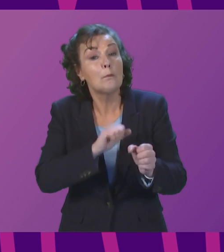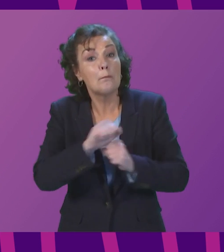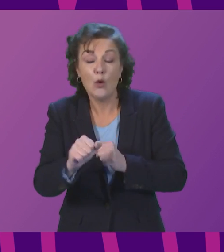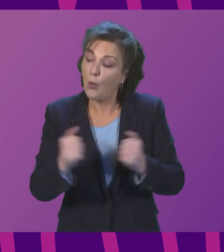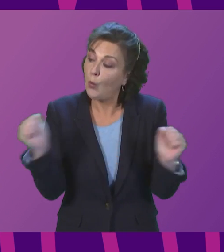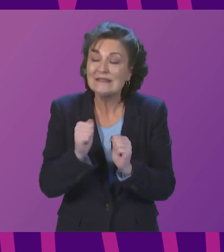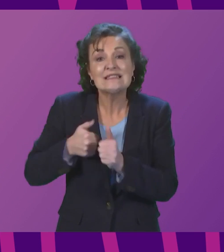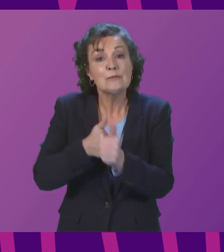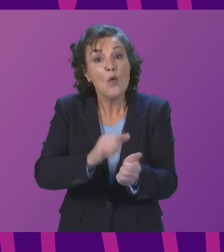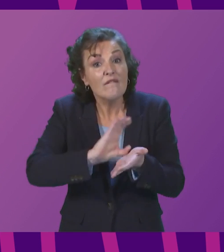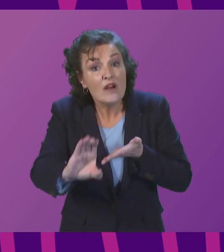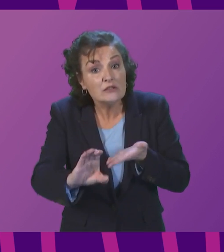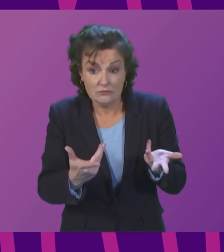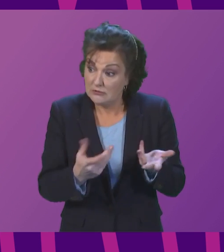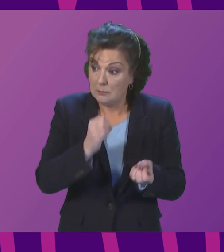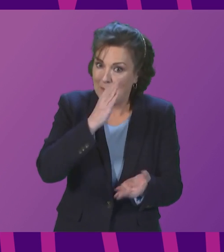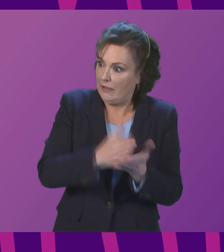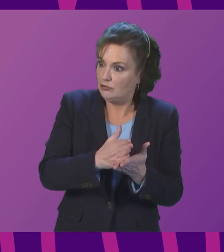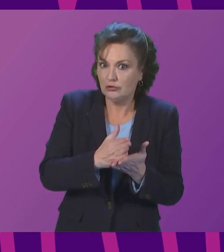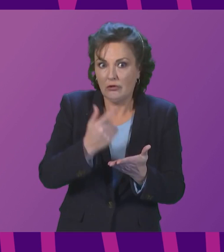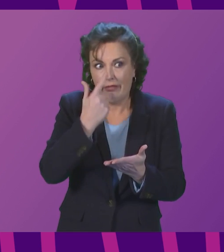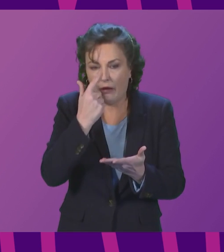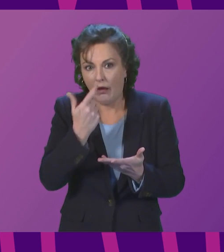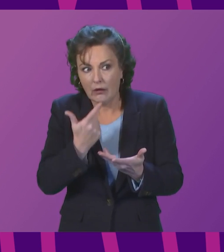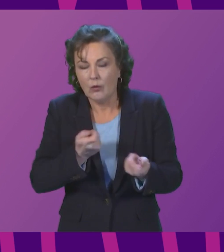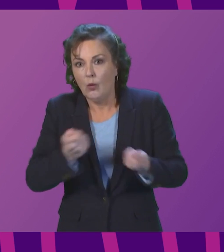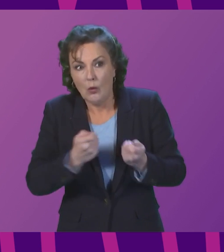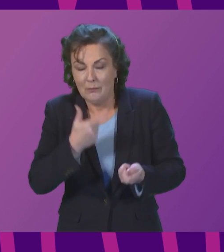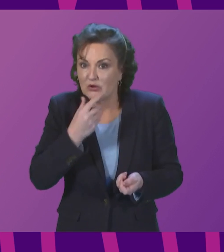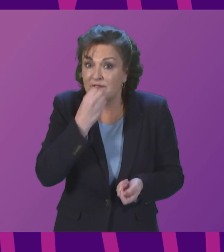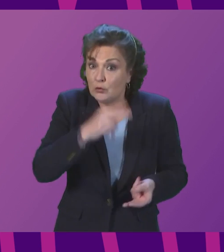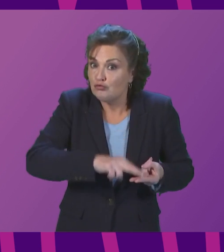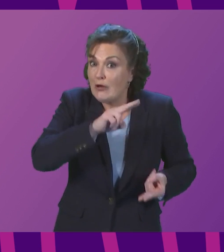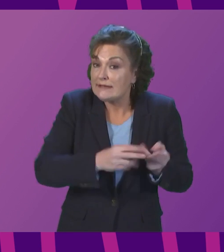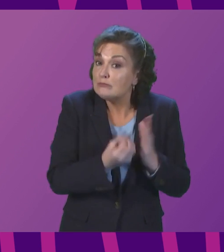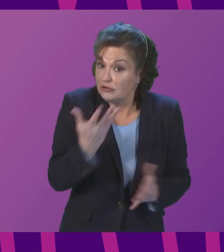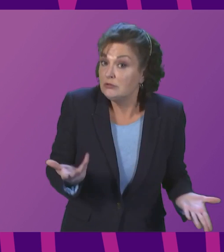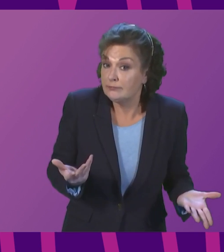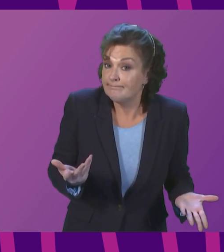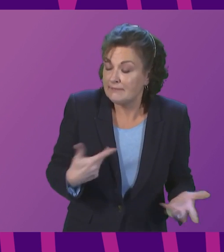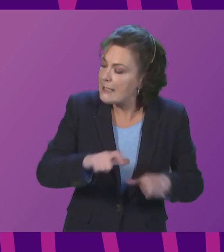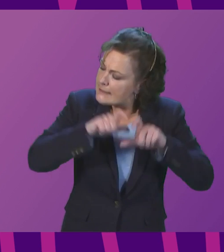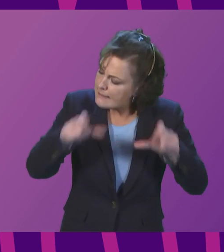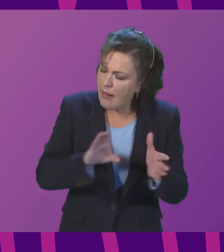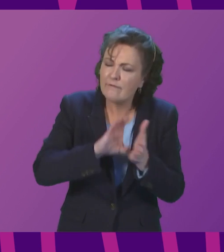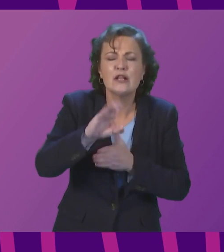their homes and meet the rising cost of food; and continued investment in the Scottish welfare fund.